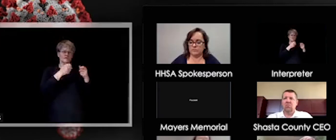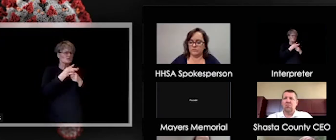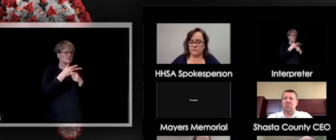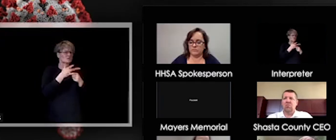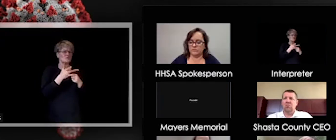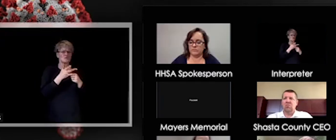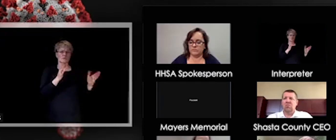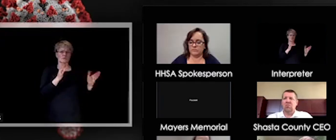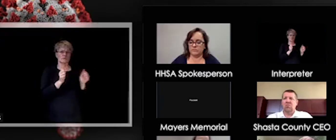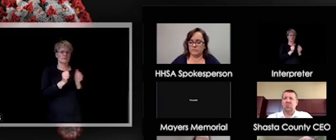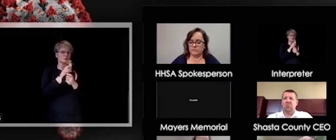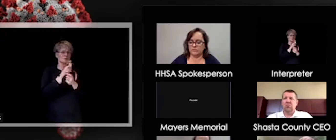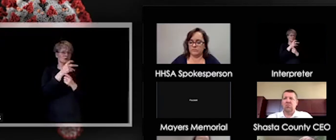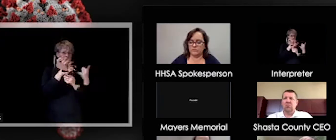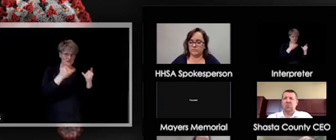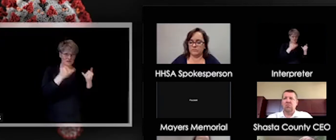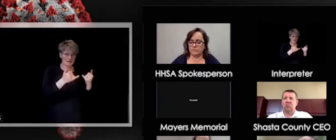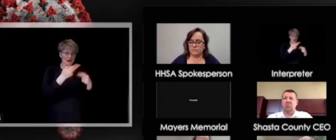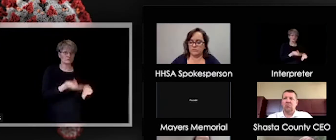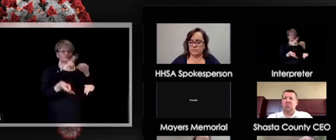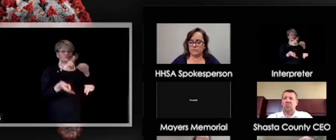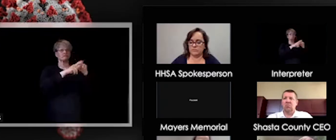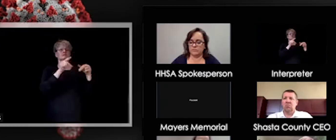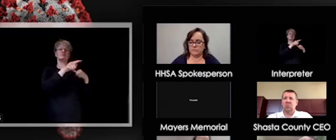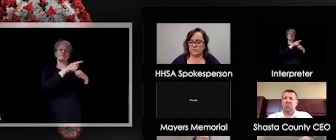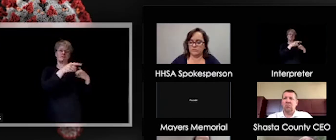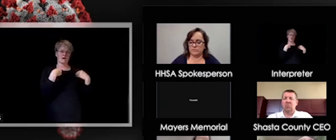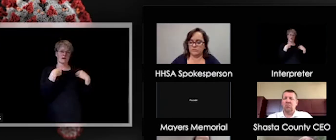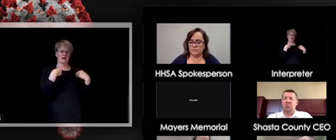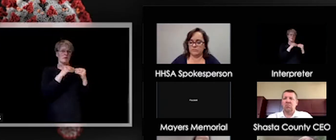Del Norte County’s got quite a problem. They’re actually on the state’s watch